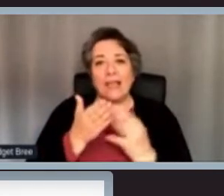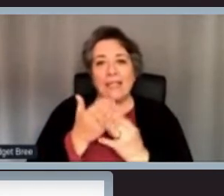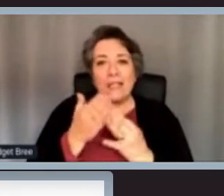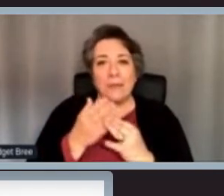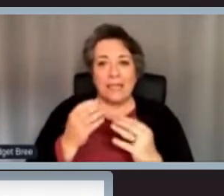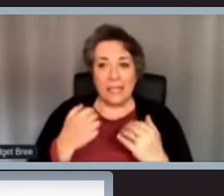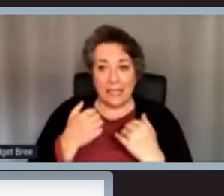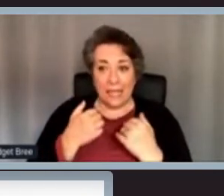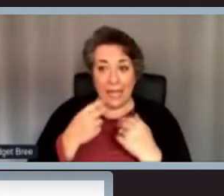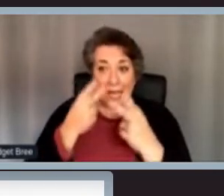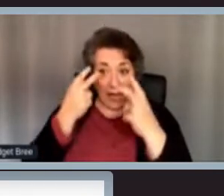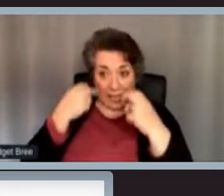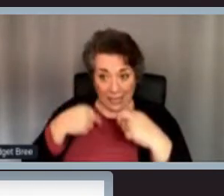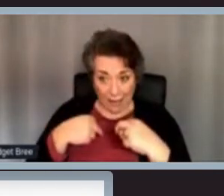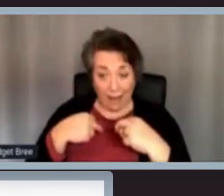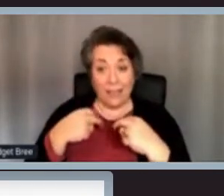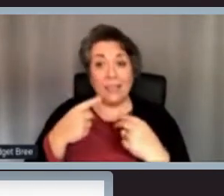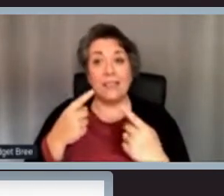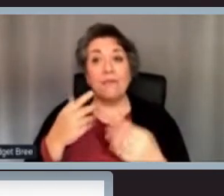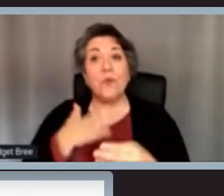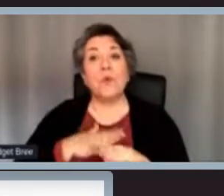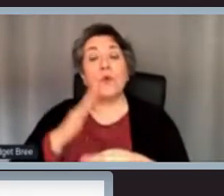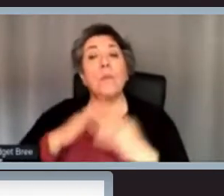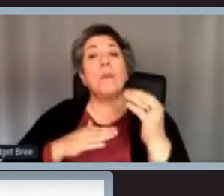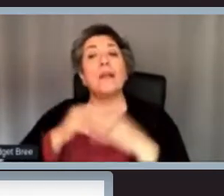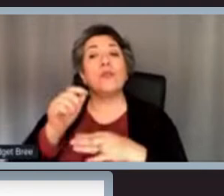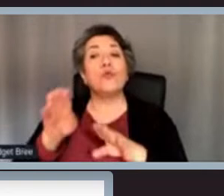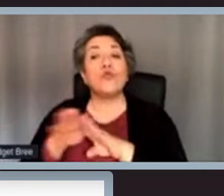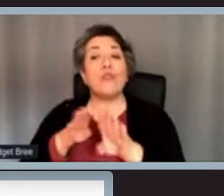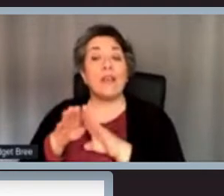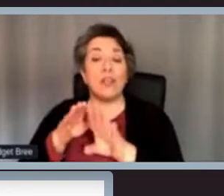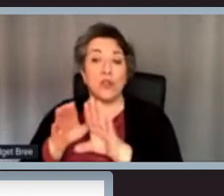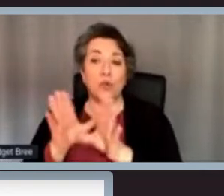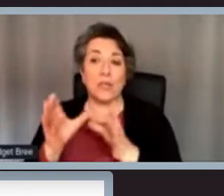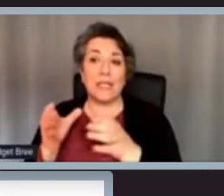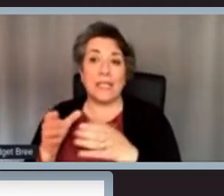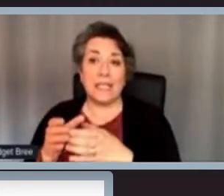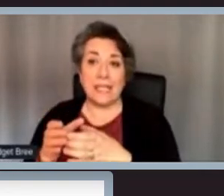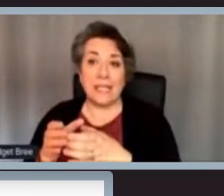If you want to build or train your team, Scott O'Hara's Accessibility Interview questions